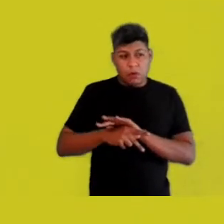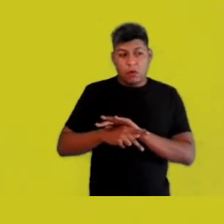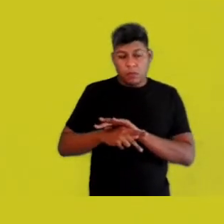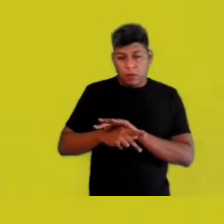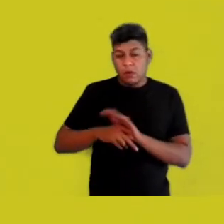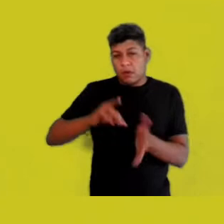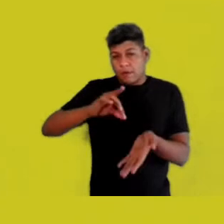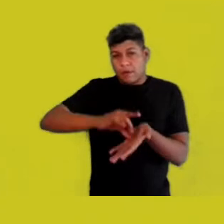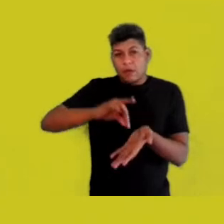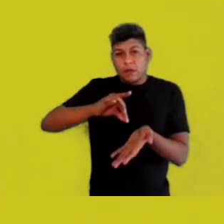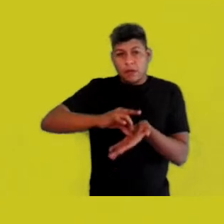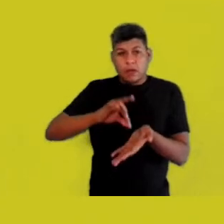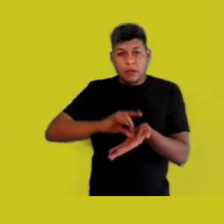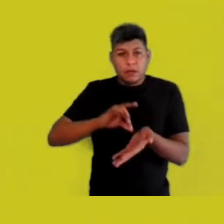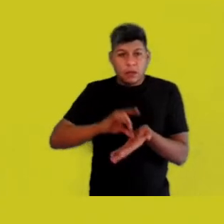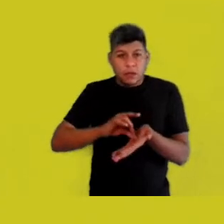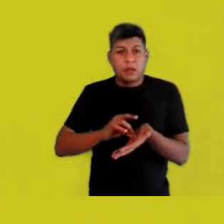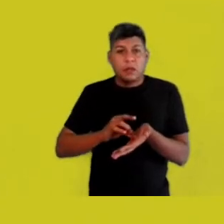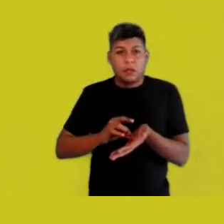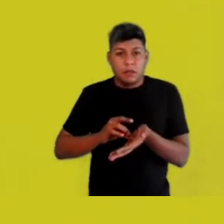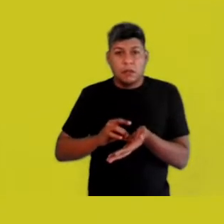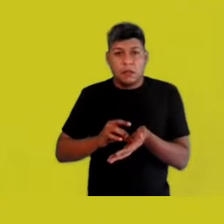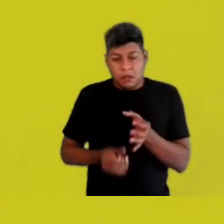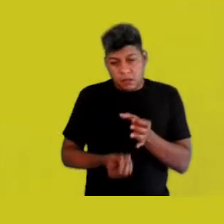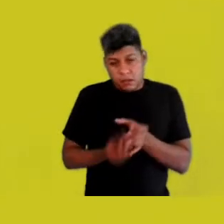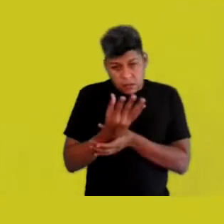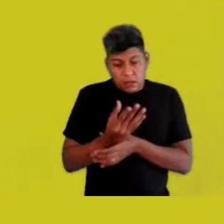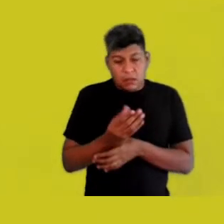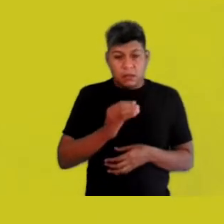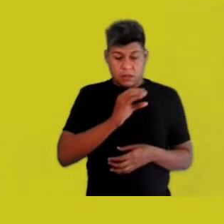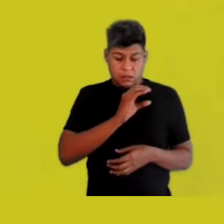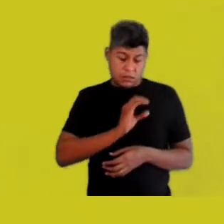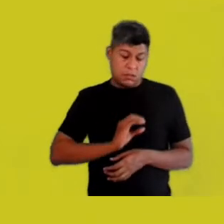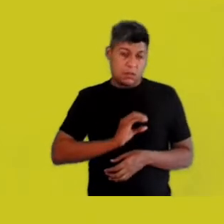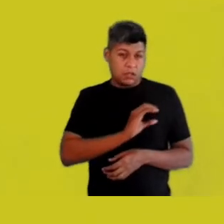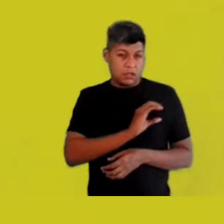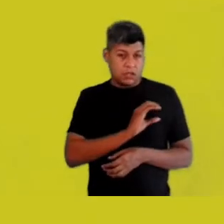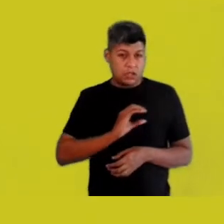namely, the Christian, and later, capitalist one.